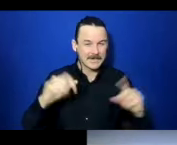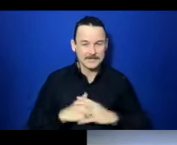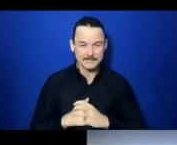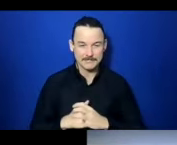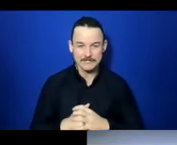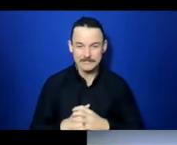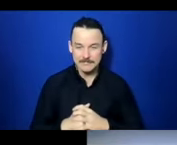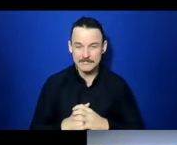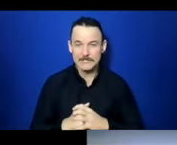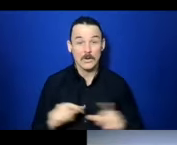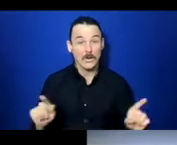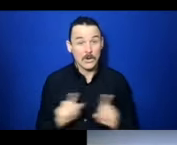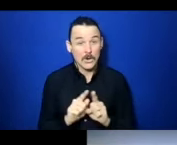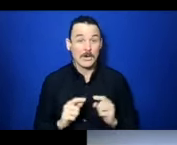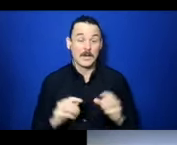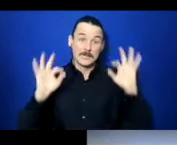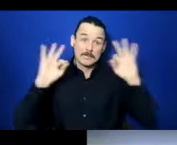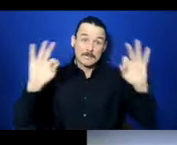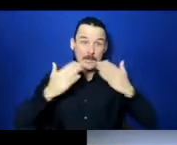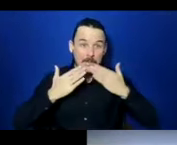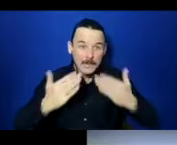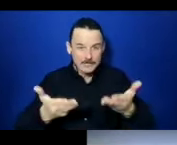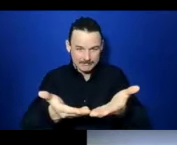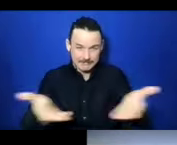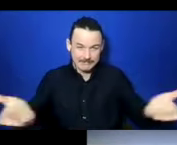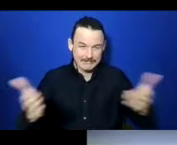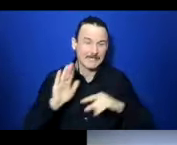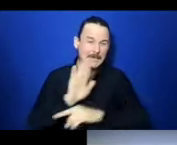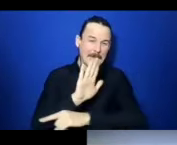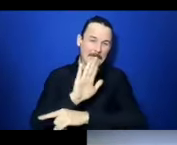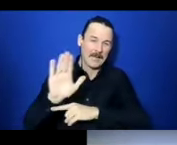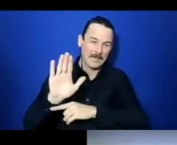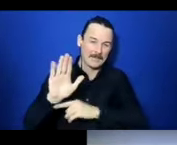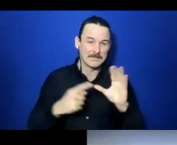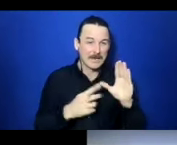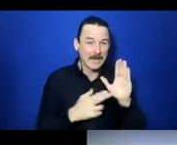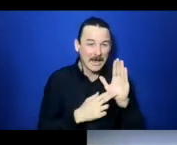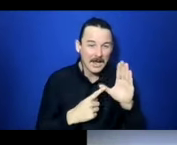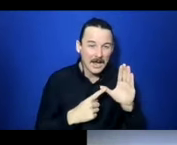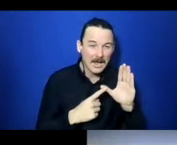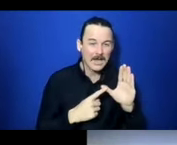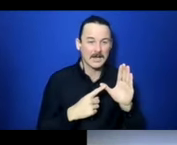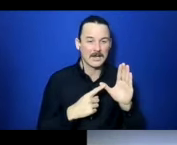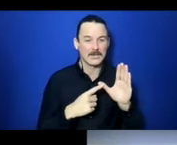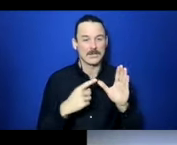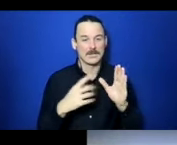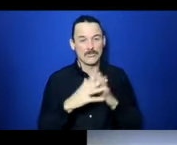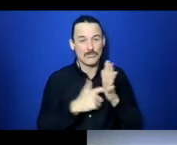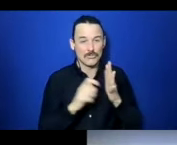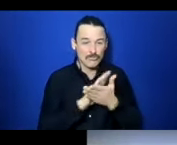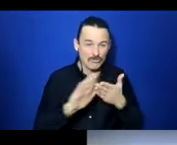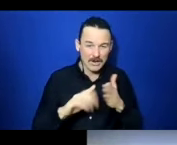especially thank you to our panelists. To Anna Wright, Adriana Mallozzi and to Victor Santiago